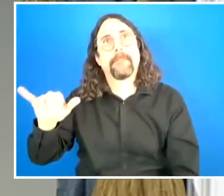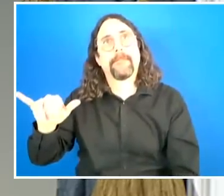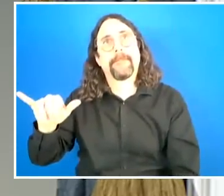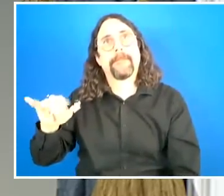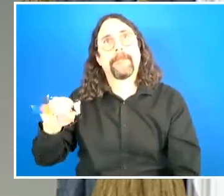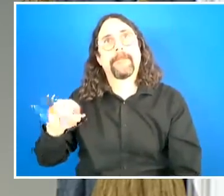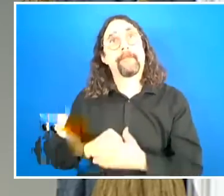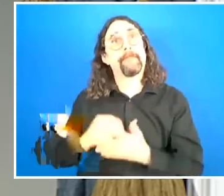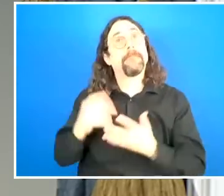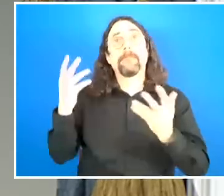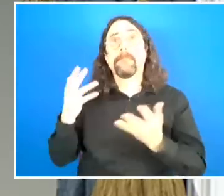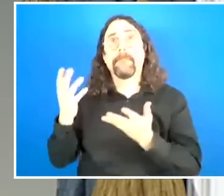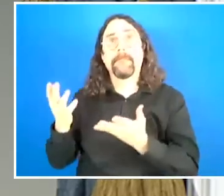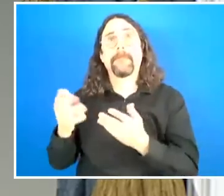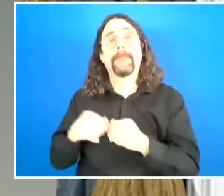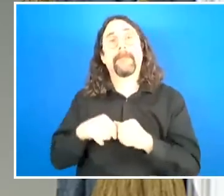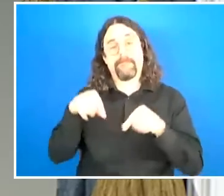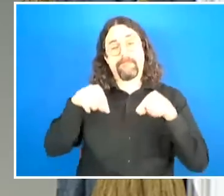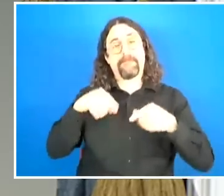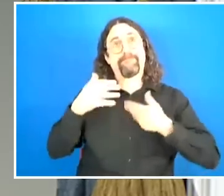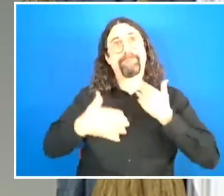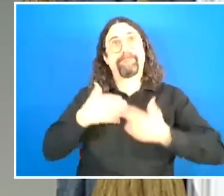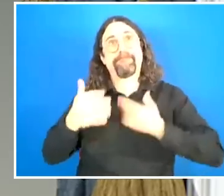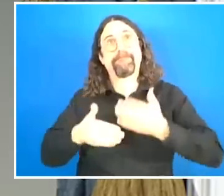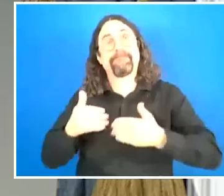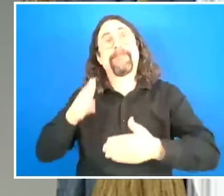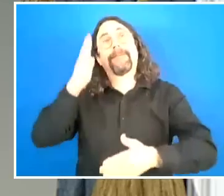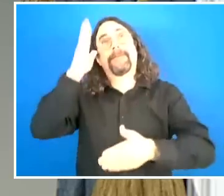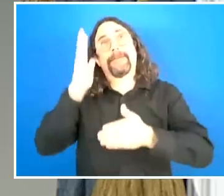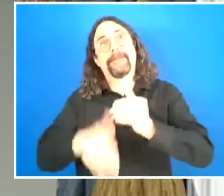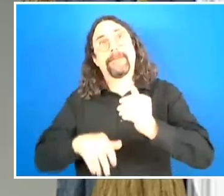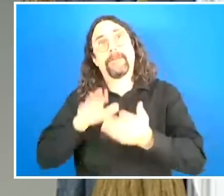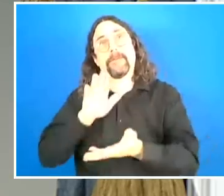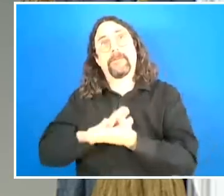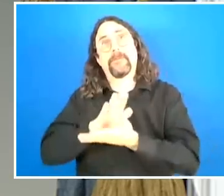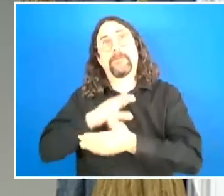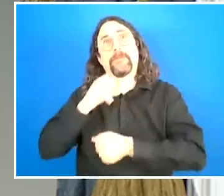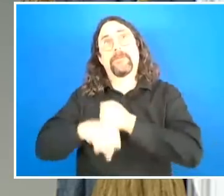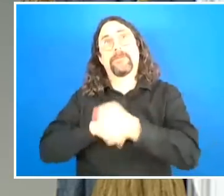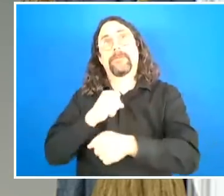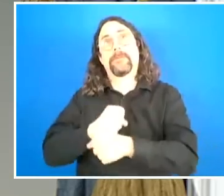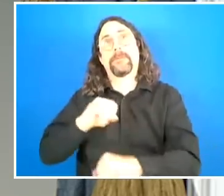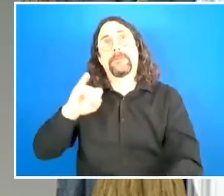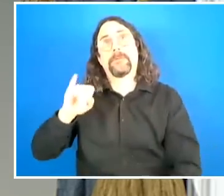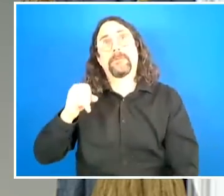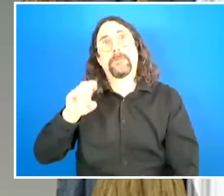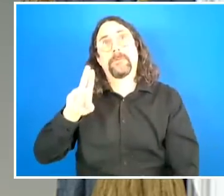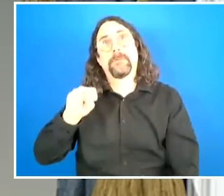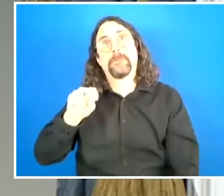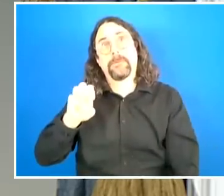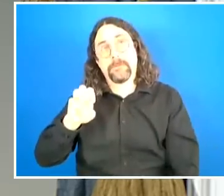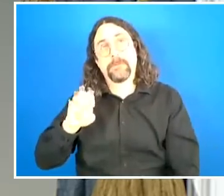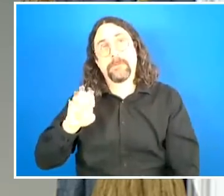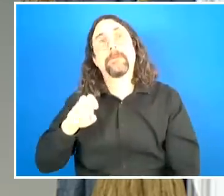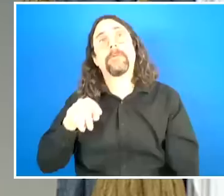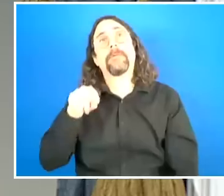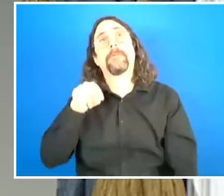OF ALL A STUDENT WON'T GET A FINAL GRADE THAT IS LOWER THAN ANY OF THE GRADES THEY GOT IN ANY ONE OF THE MARKING PERIODS THIS EAYR .